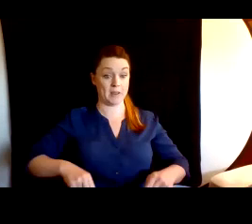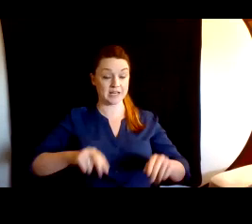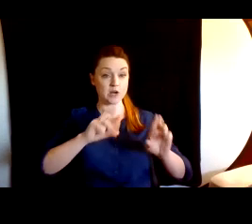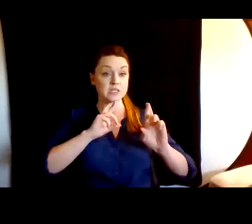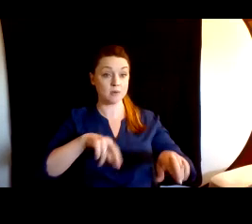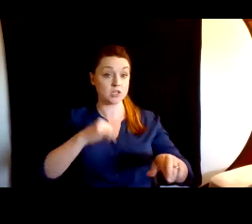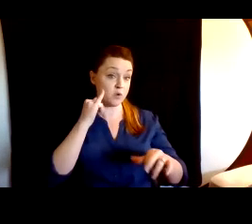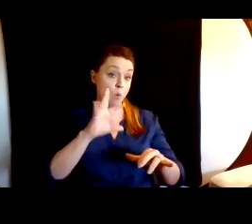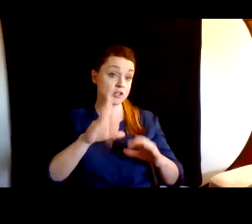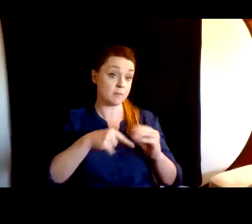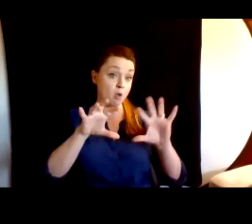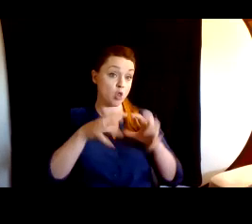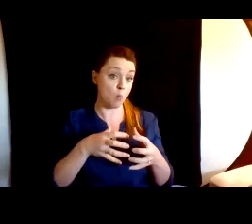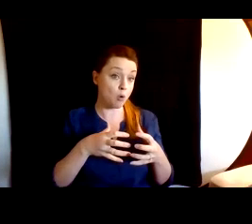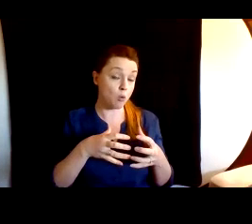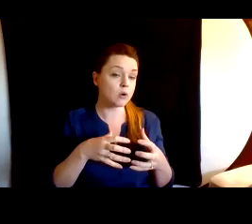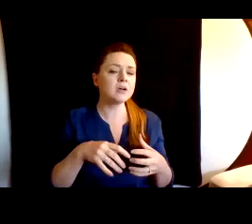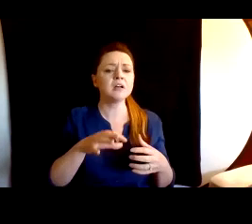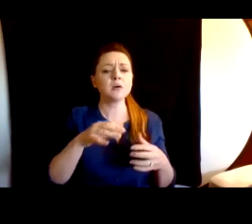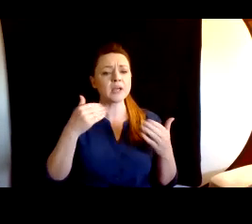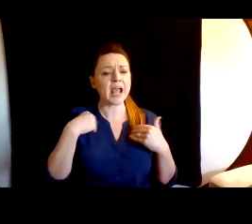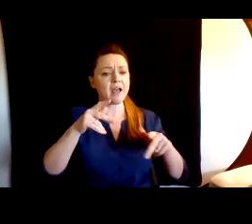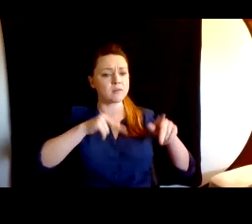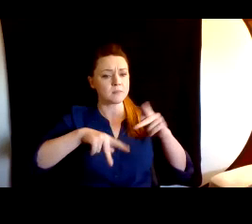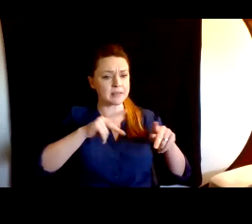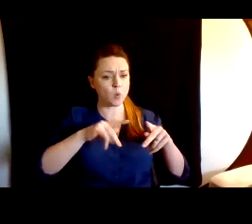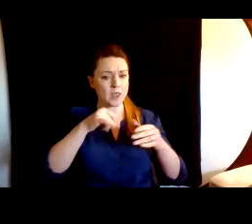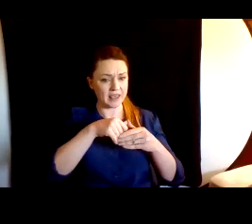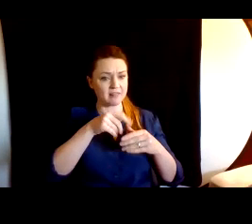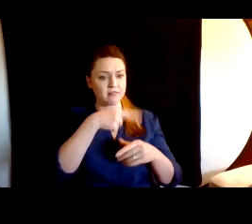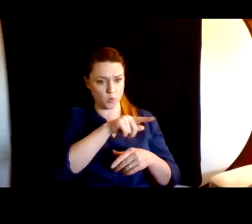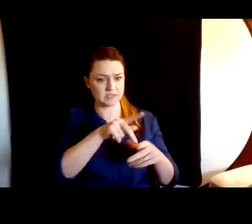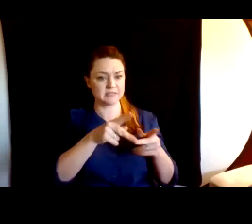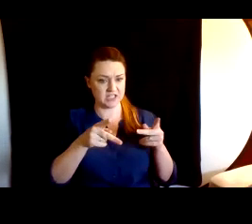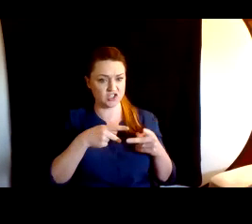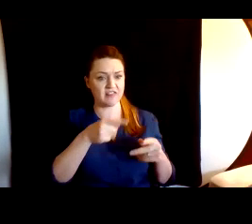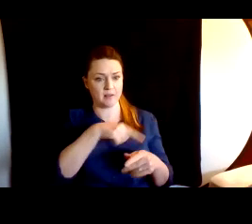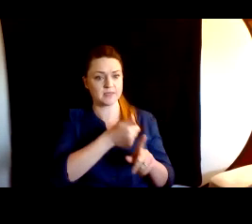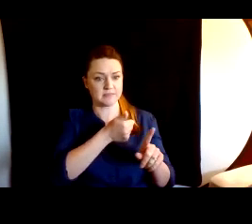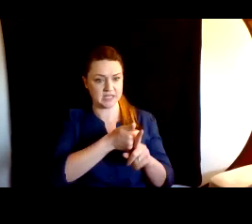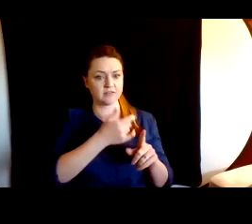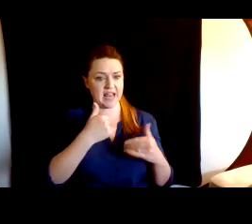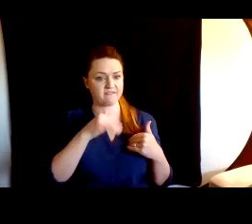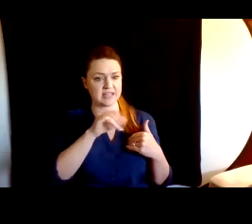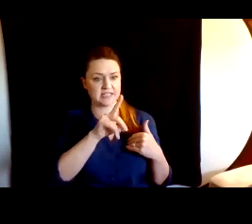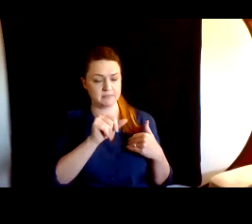And then also, when we have individuals in those positions, are they provided with enough space